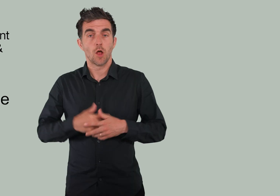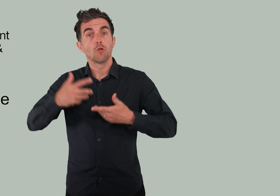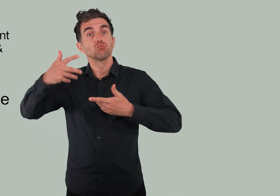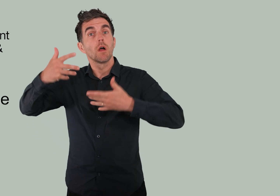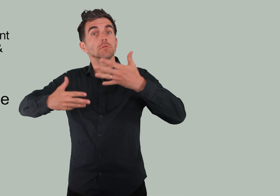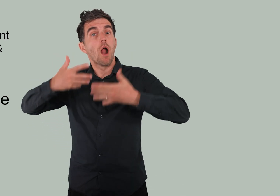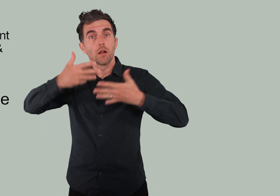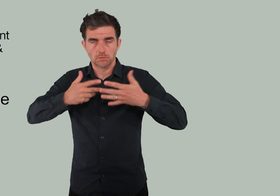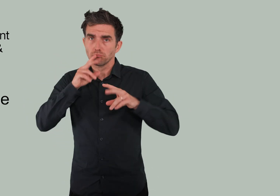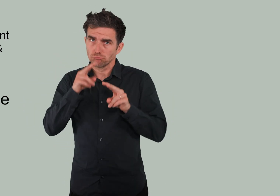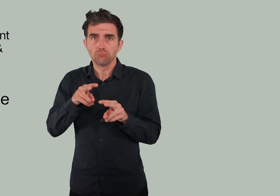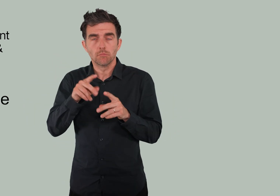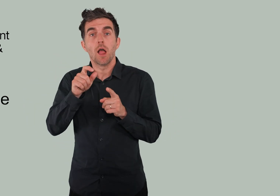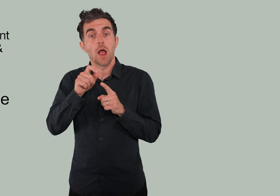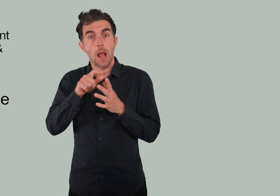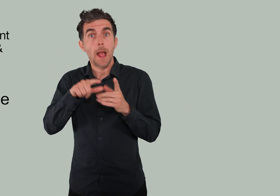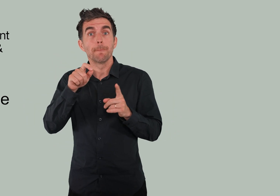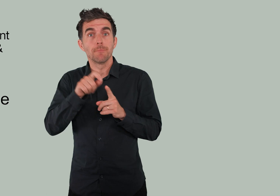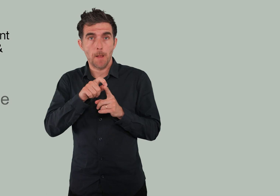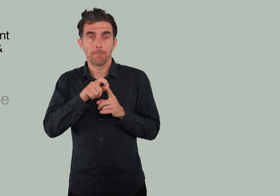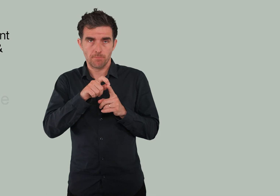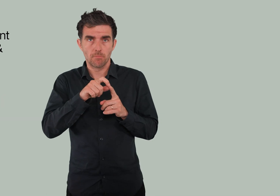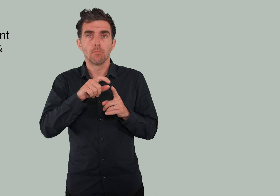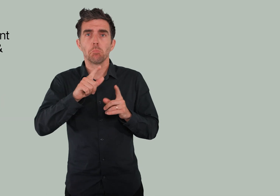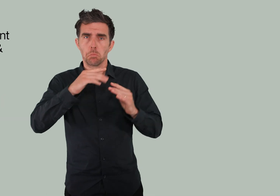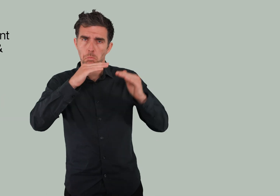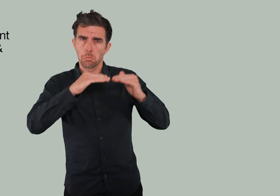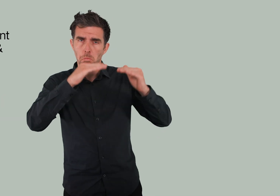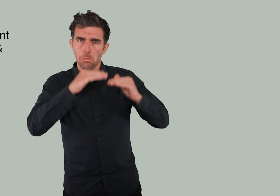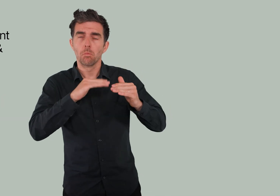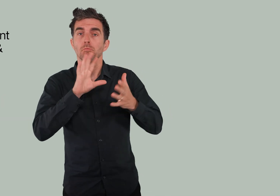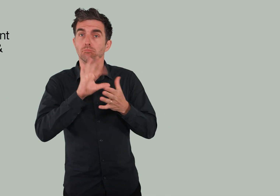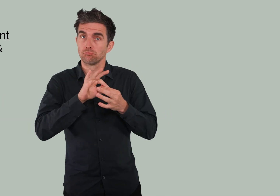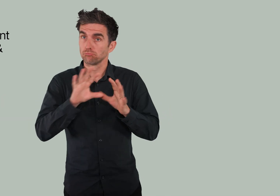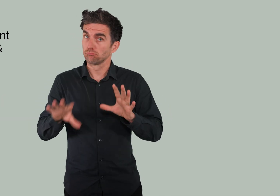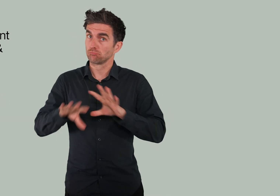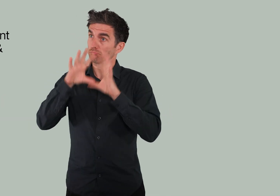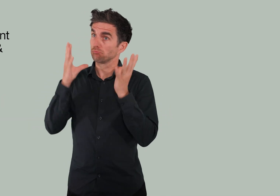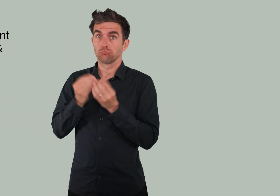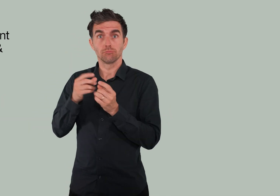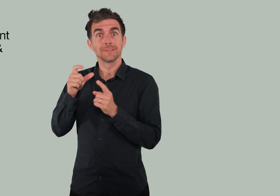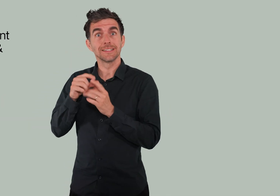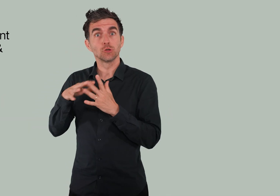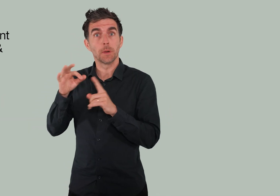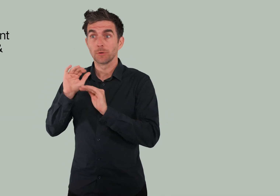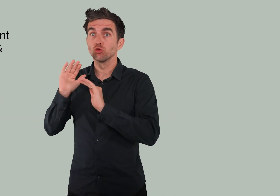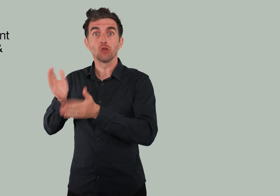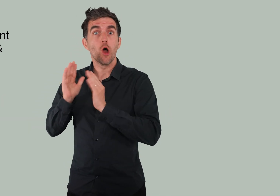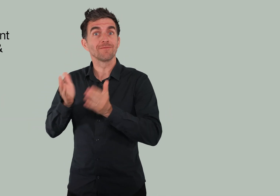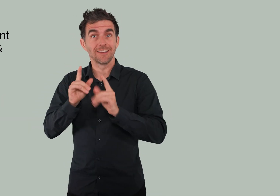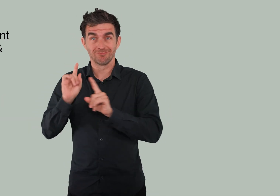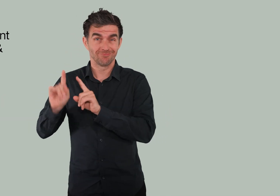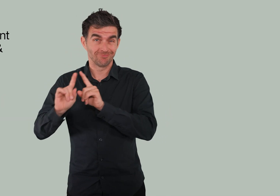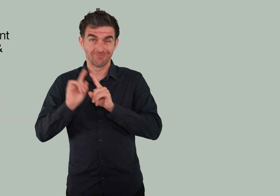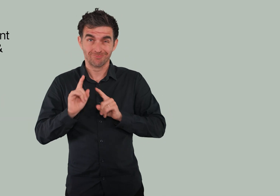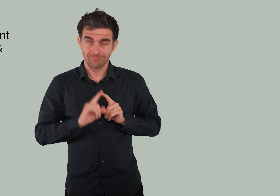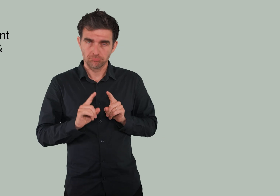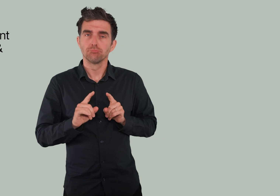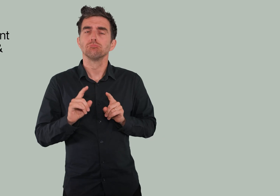6.3 Results show that PIP has lower rates of overall